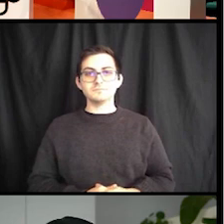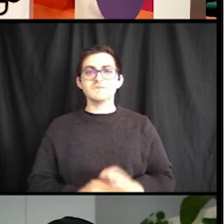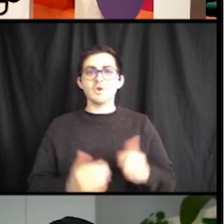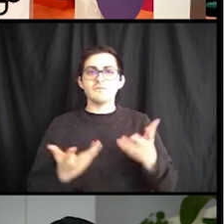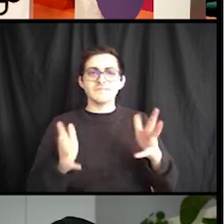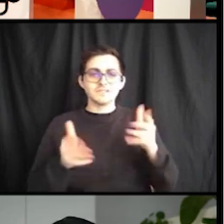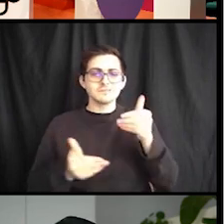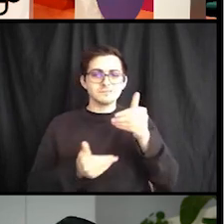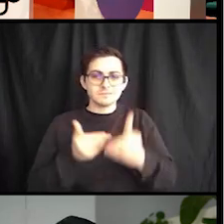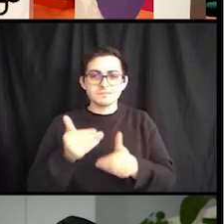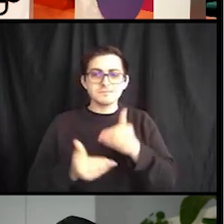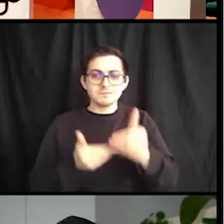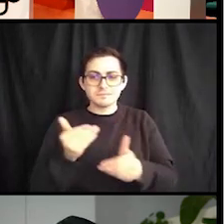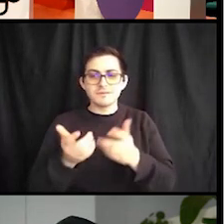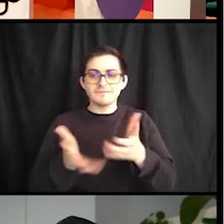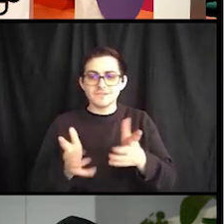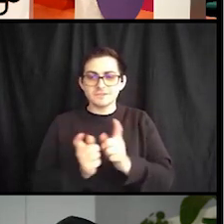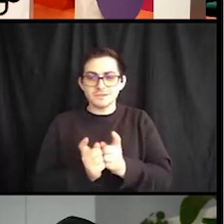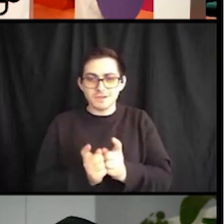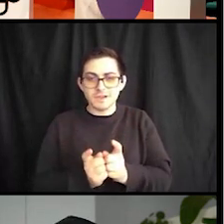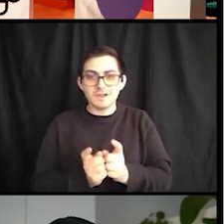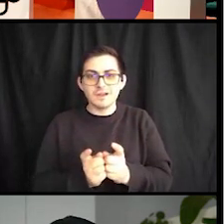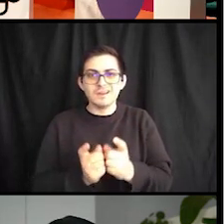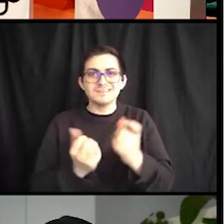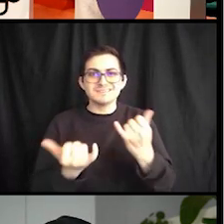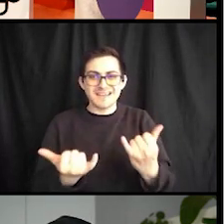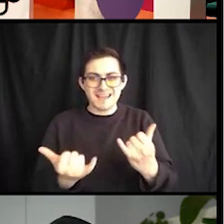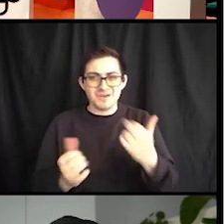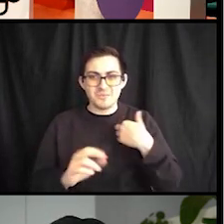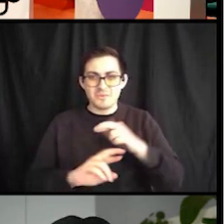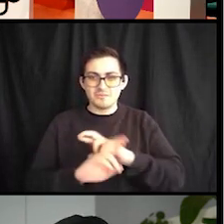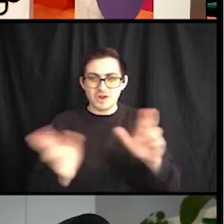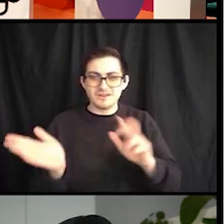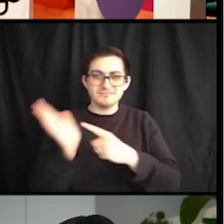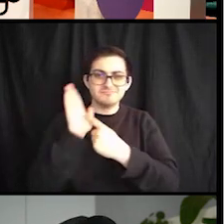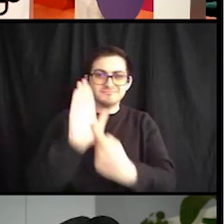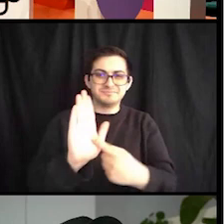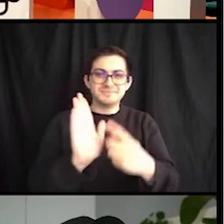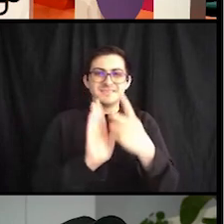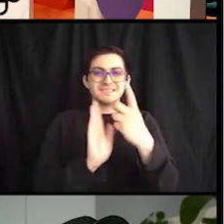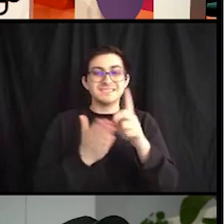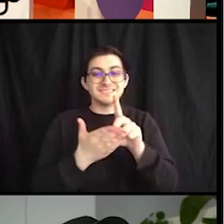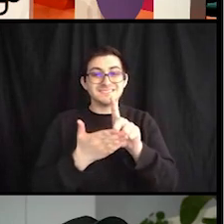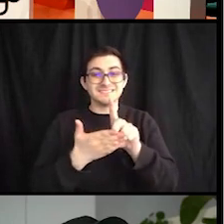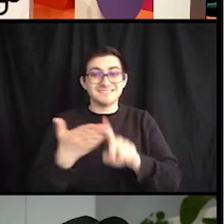is putting the design in front of users. What do you think, Oscar? Yeah I think sounds right.